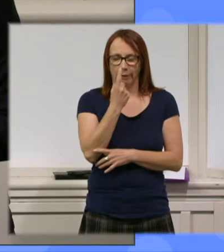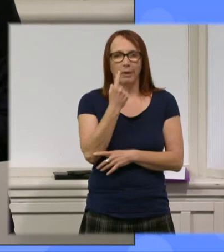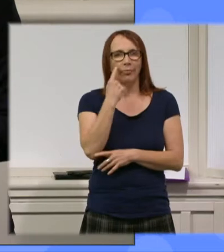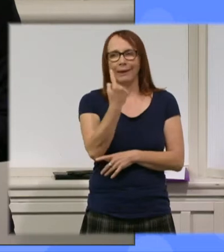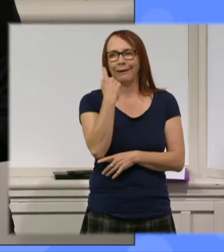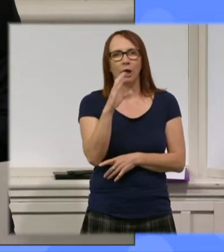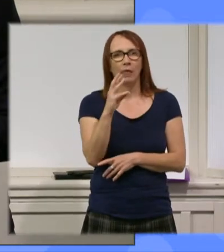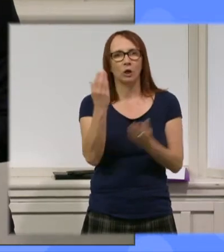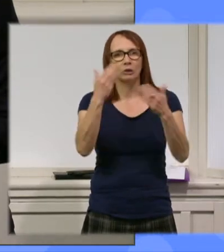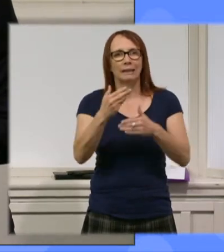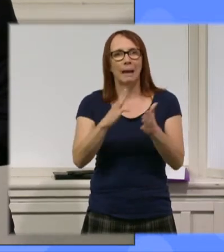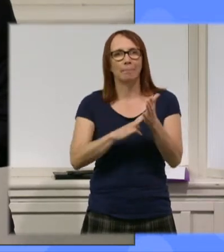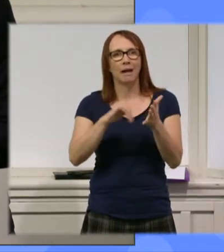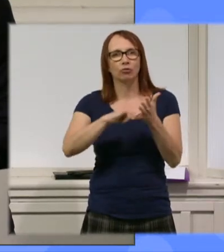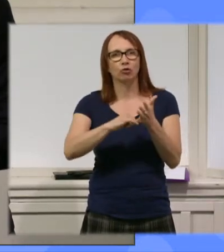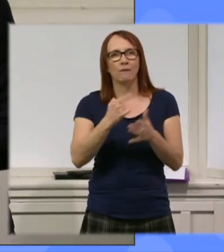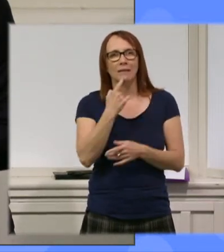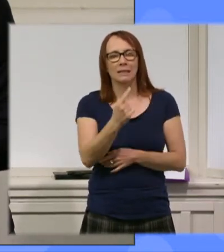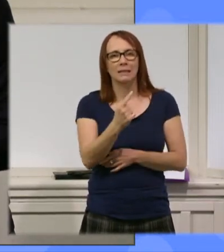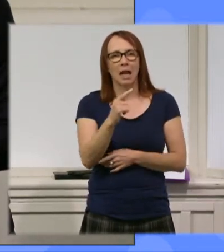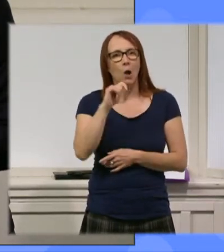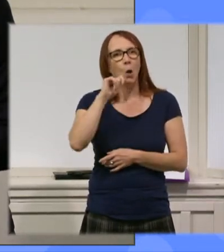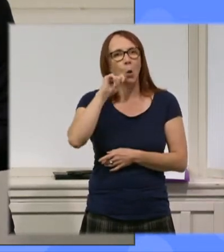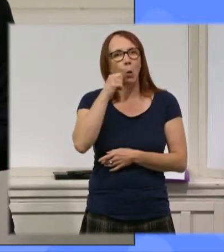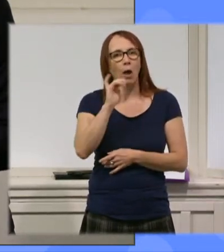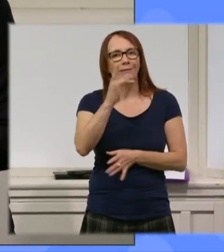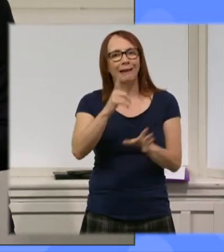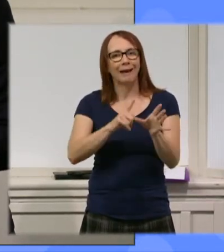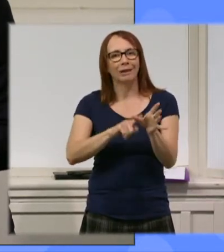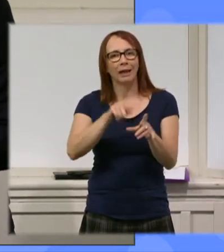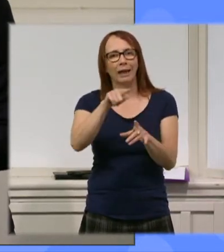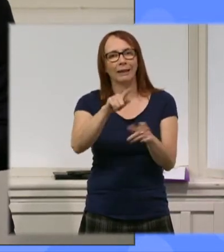Microsoft emergencies they will change in annex 10 year and I think I so fast